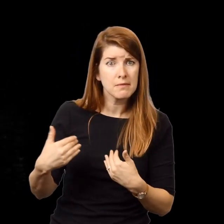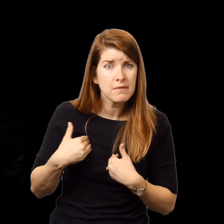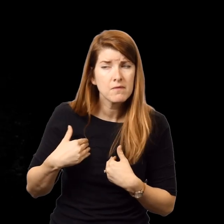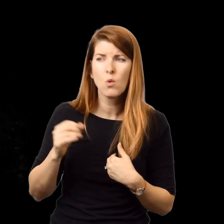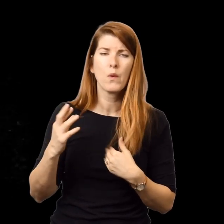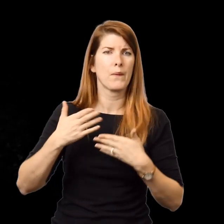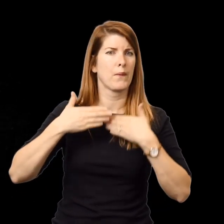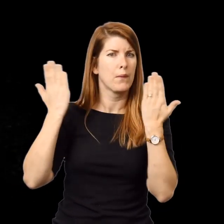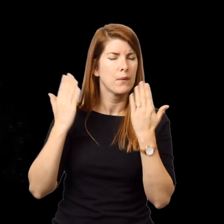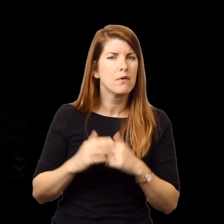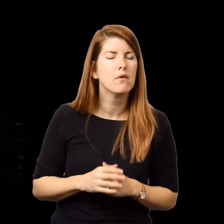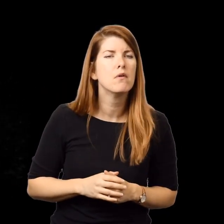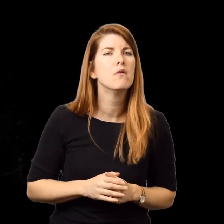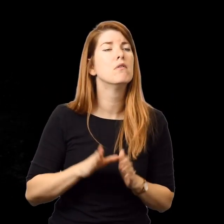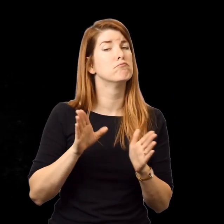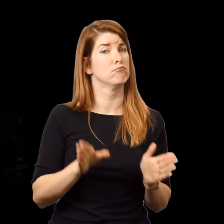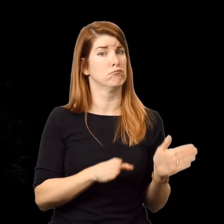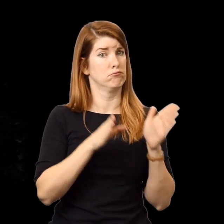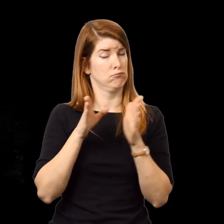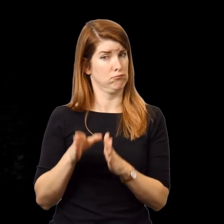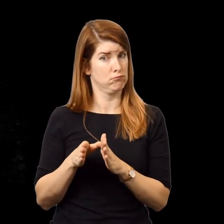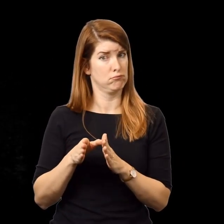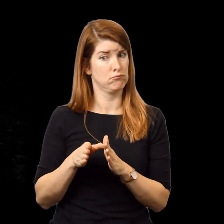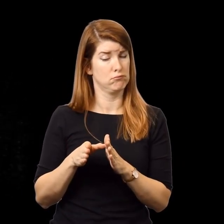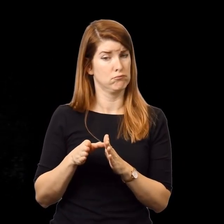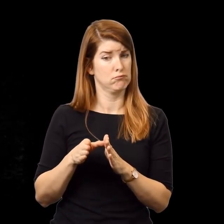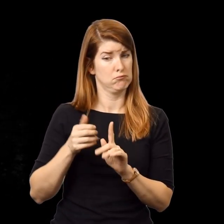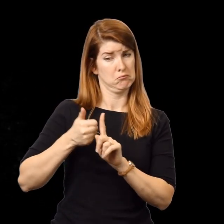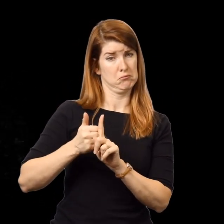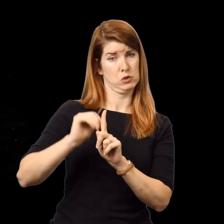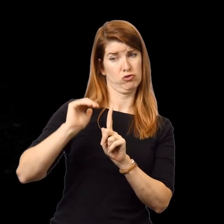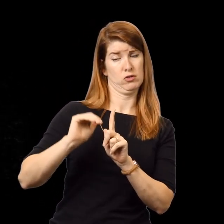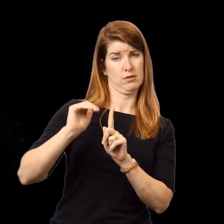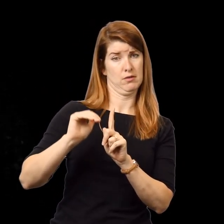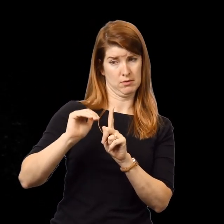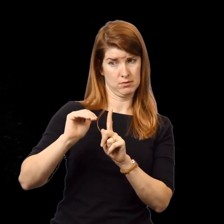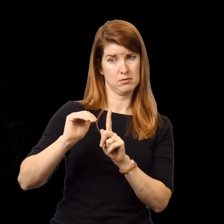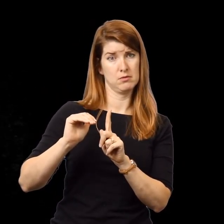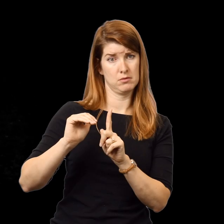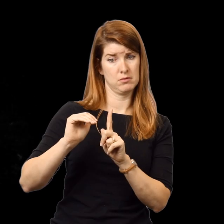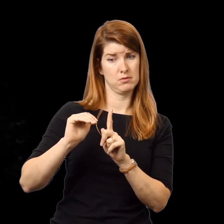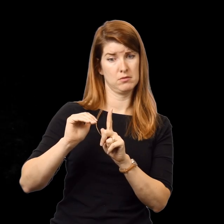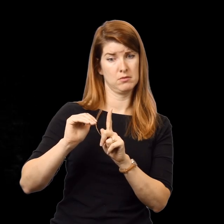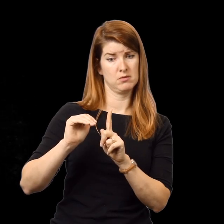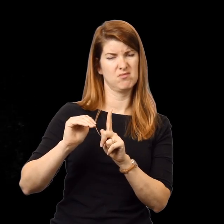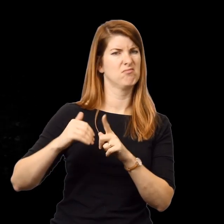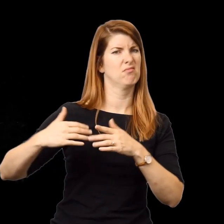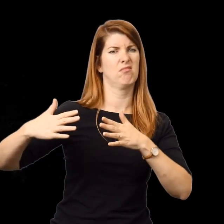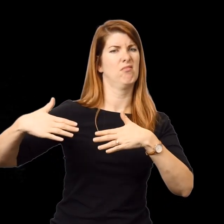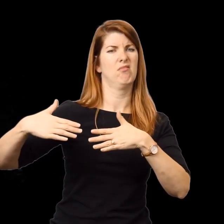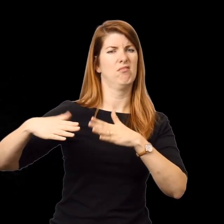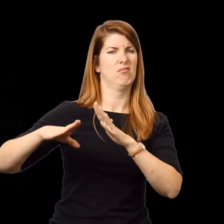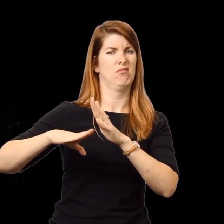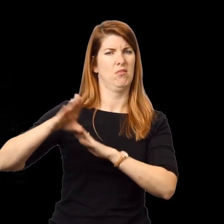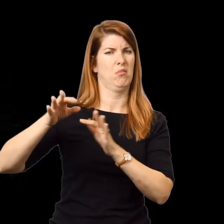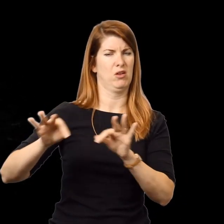And another one is if the child has lost their hearing before they develop language